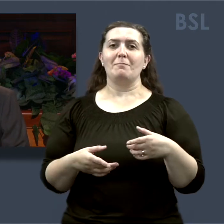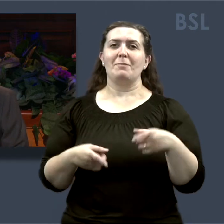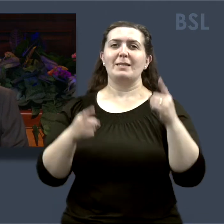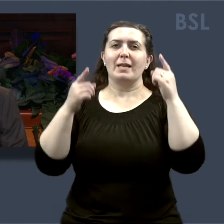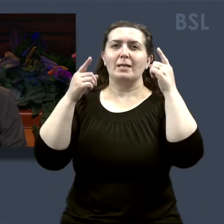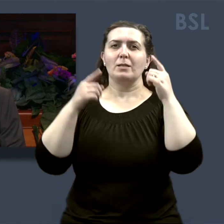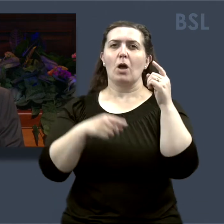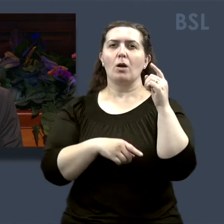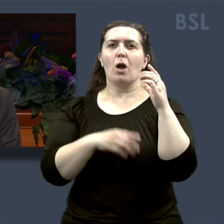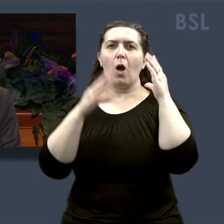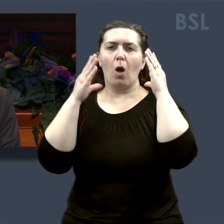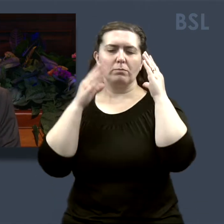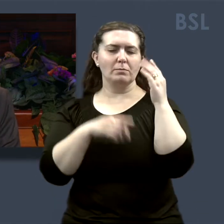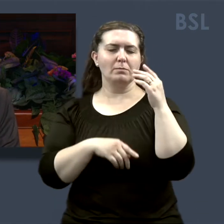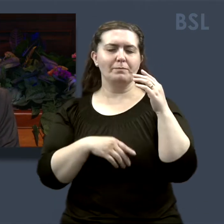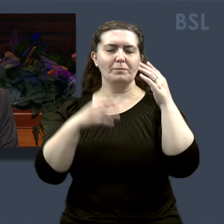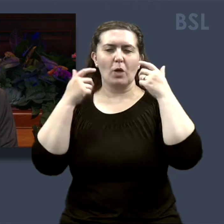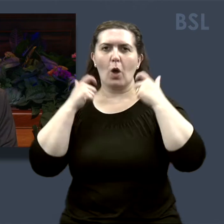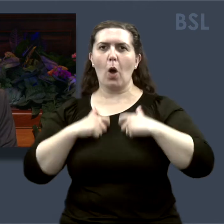Likewise, President Dallin H. Oaks shared,